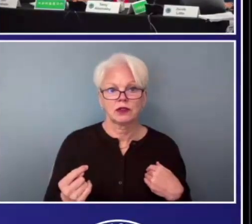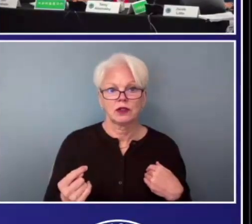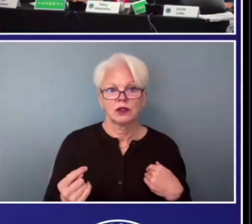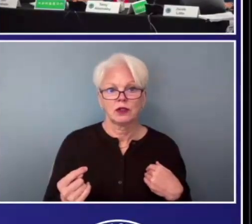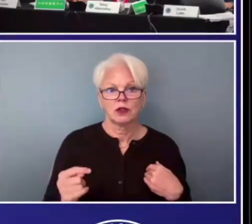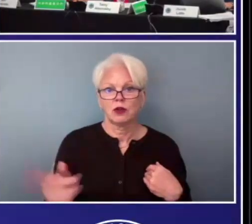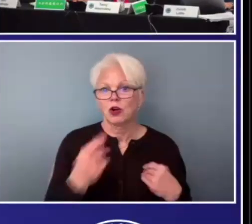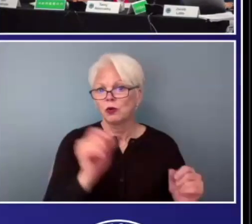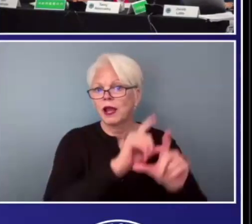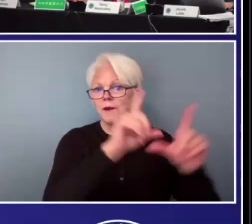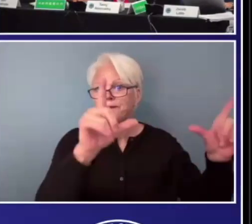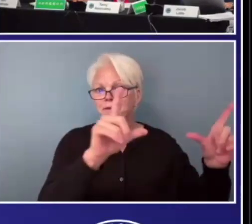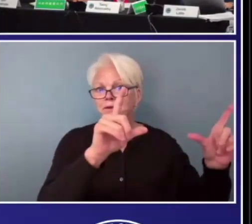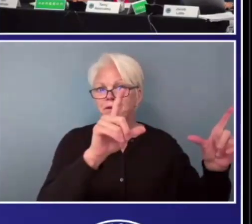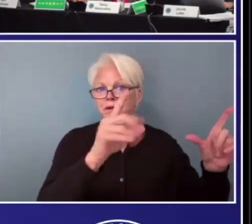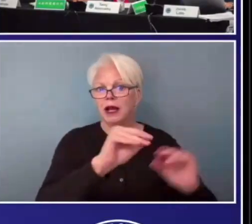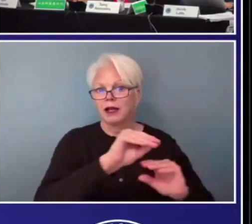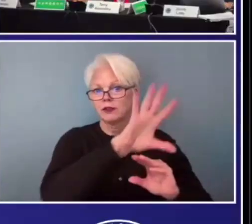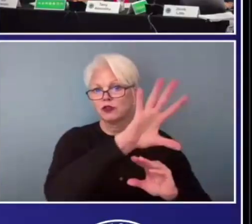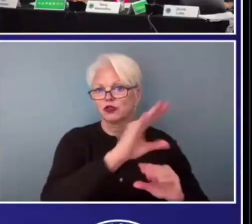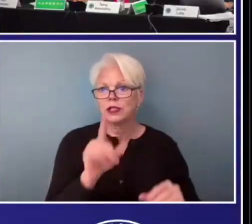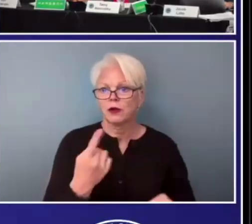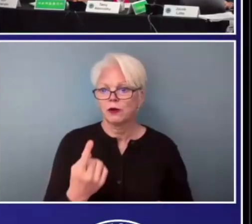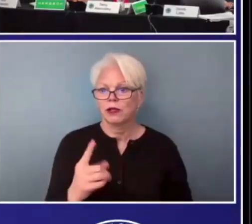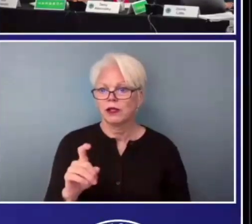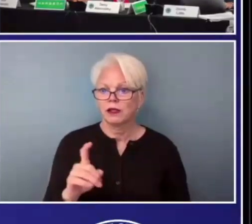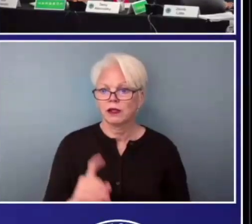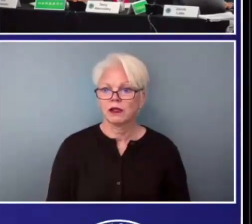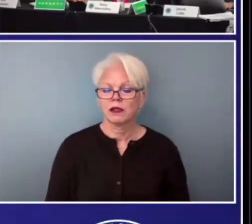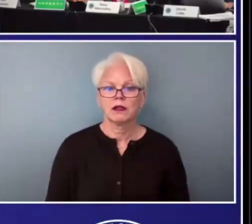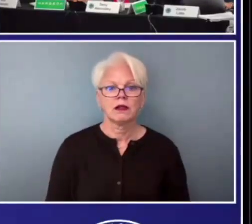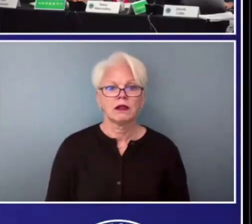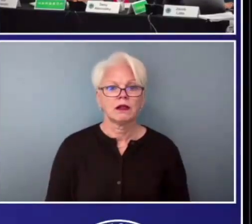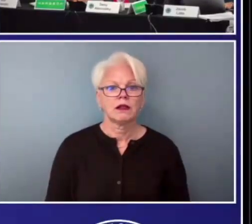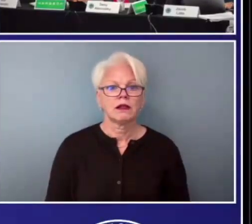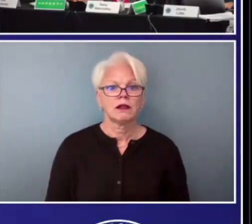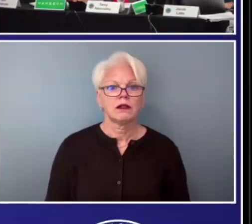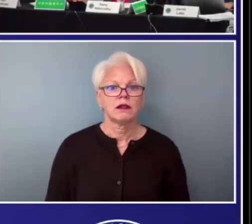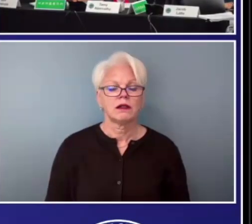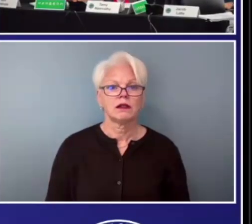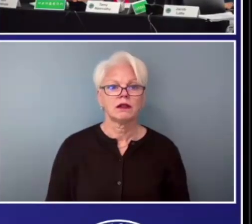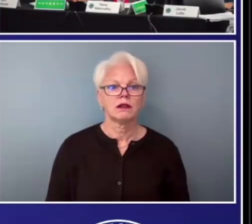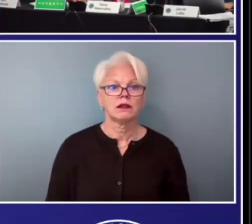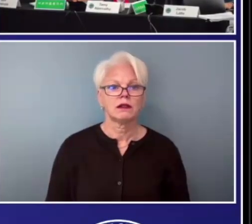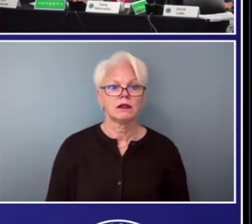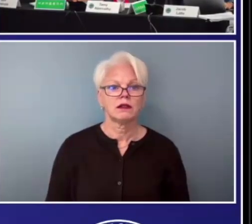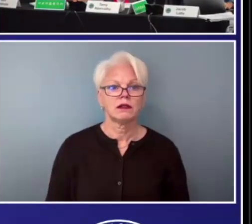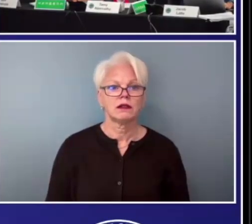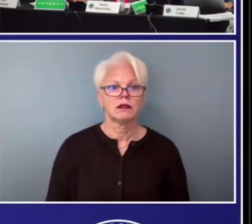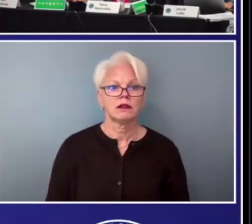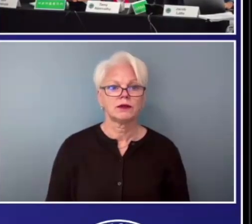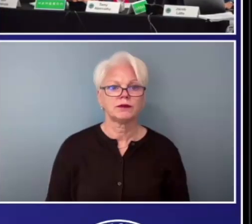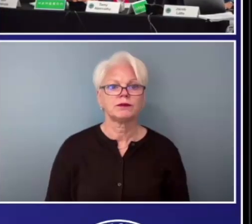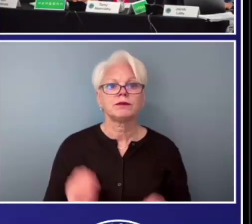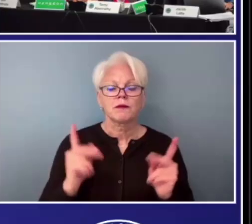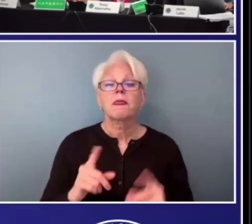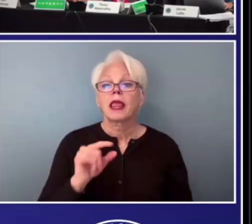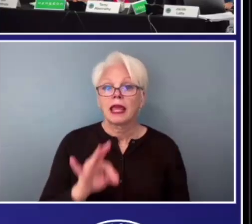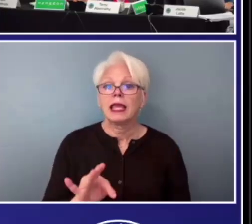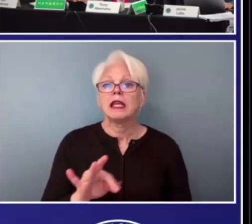screen. Okay, if we do not have --